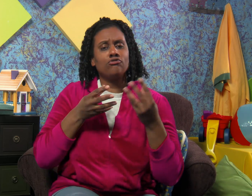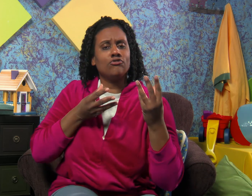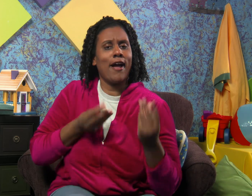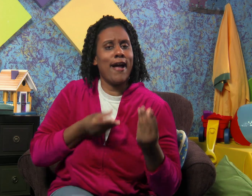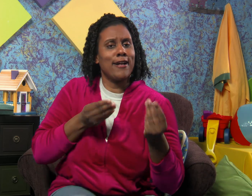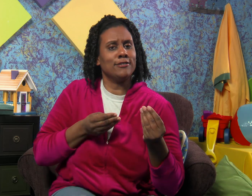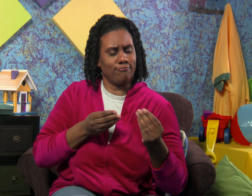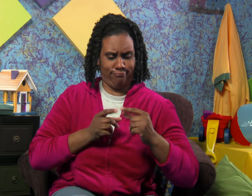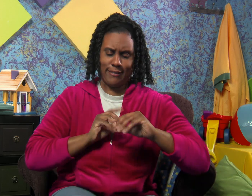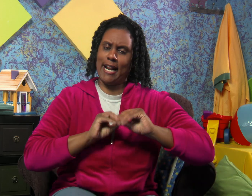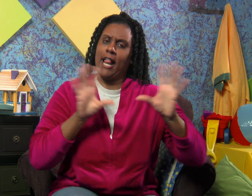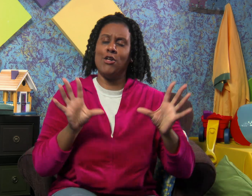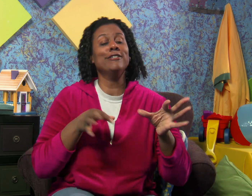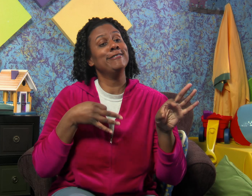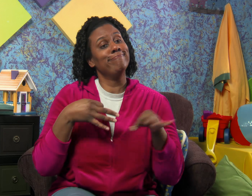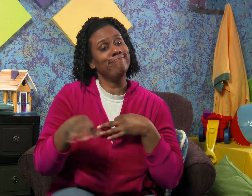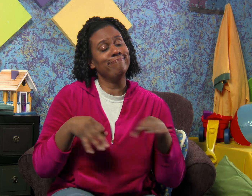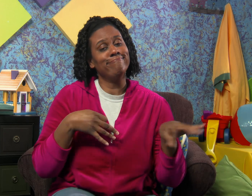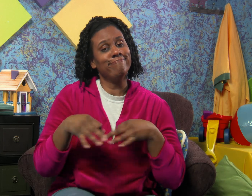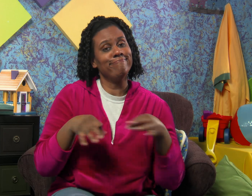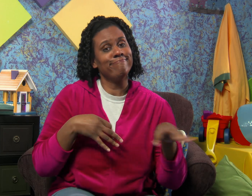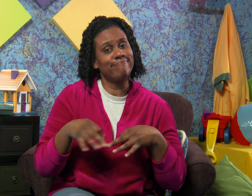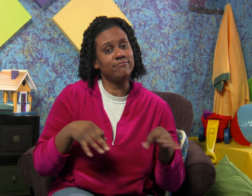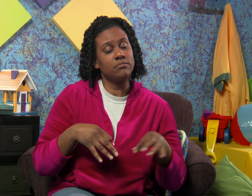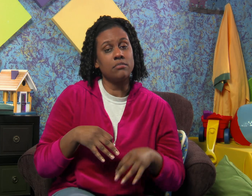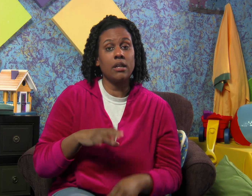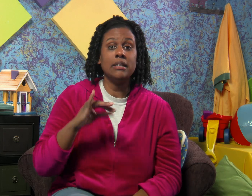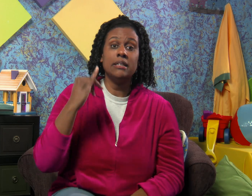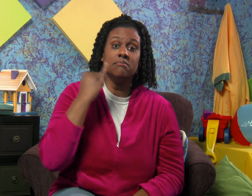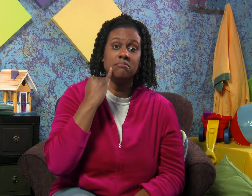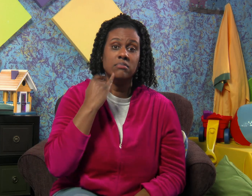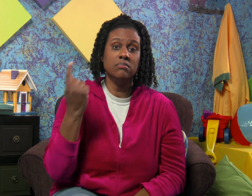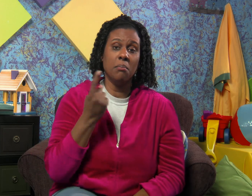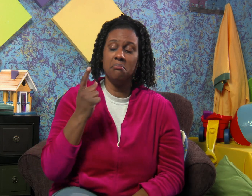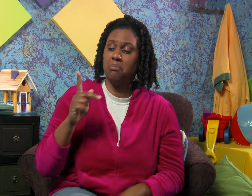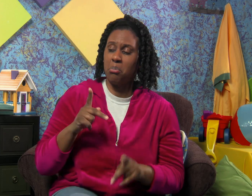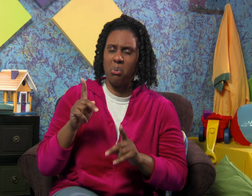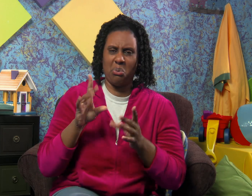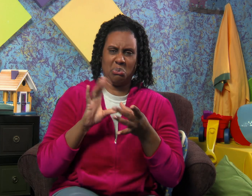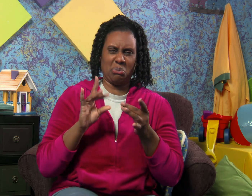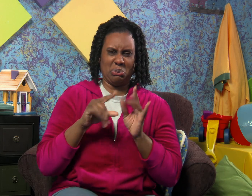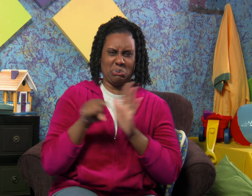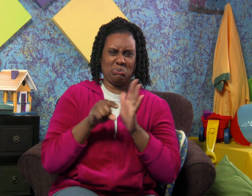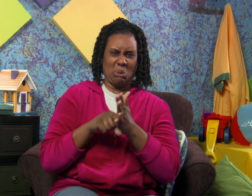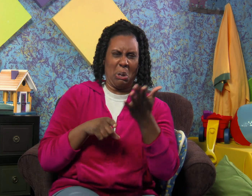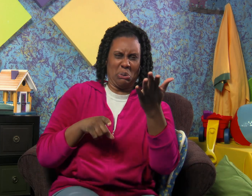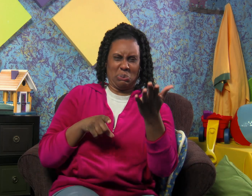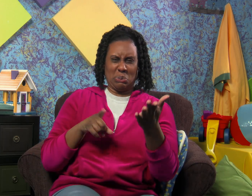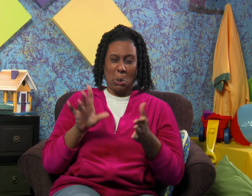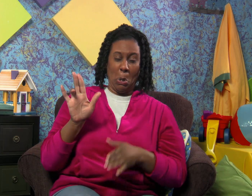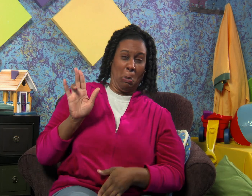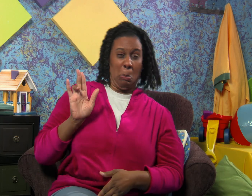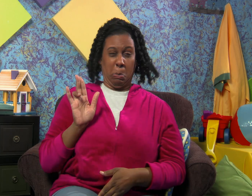THEN YOU CAN BE READY TO EXPLAIN GENTLY TO THEM WITH CLARITY. OR IF THEY MAKE NEGATIVE COMMENTS LIKE,